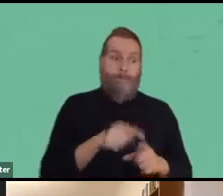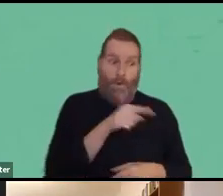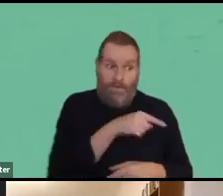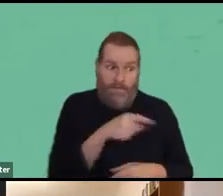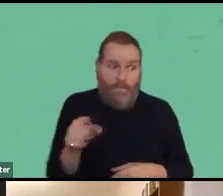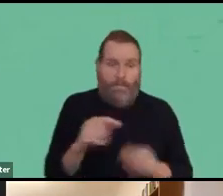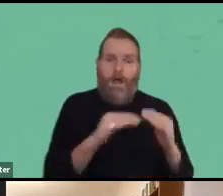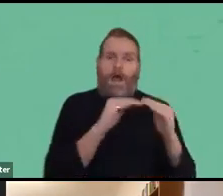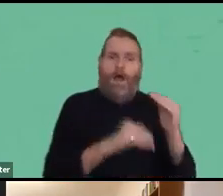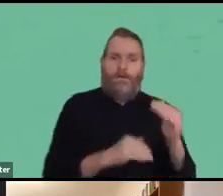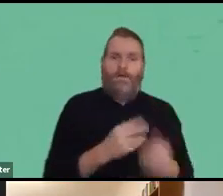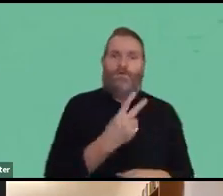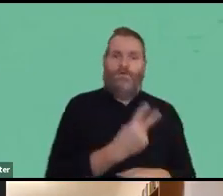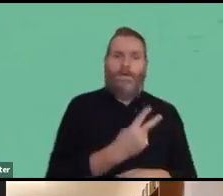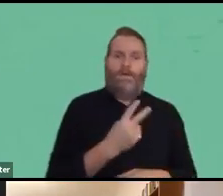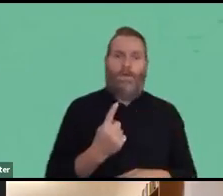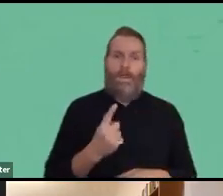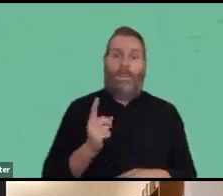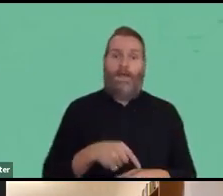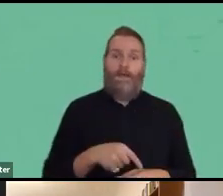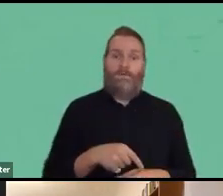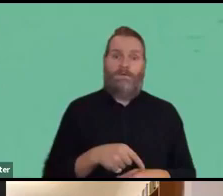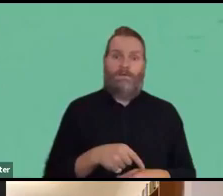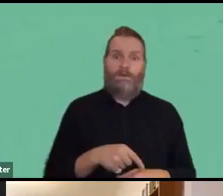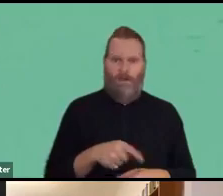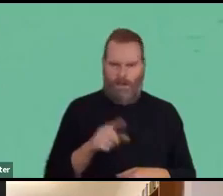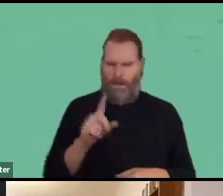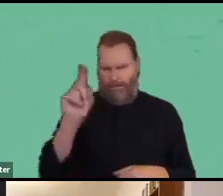the public still have a misconception that we're paid far more than that